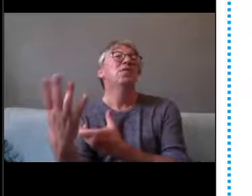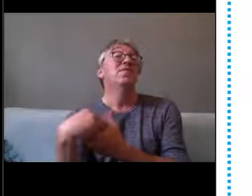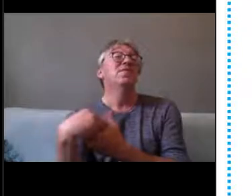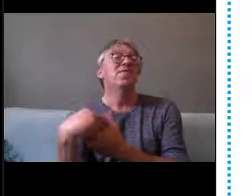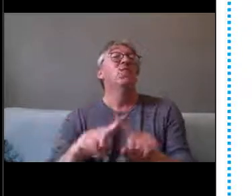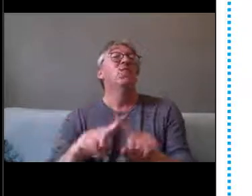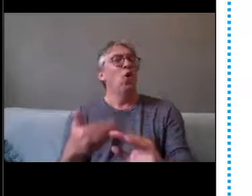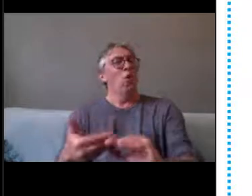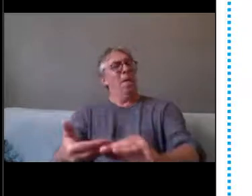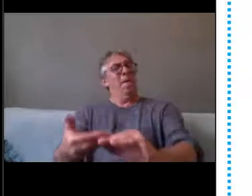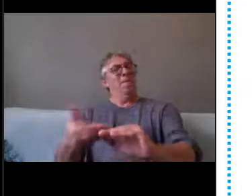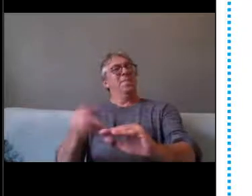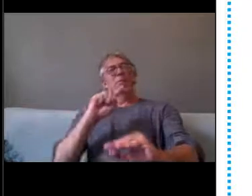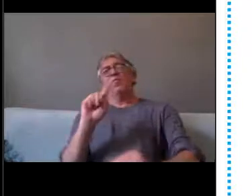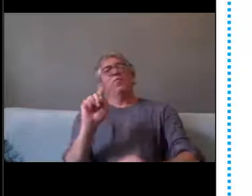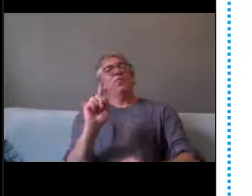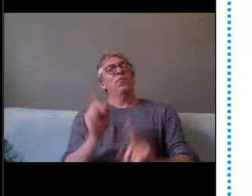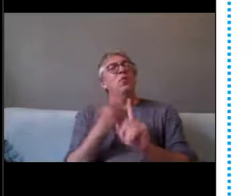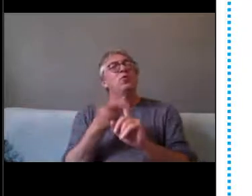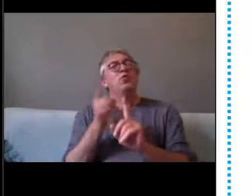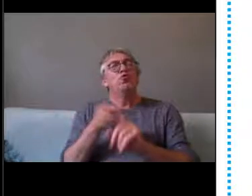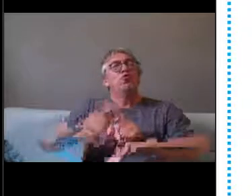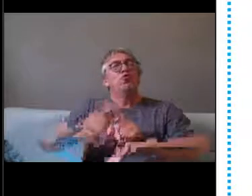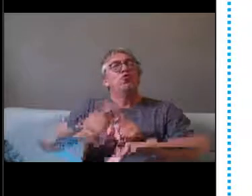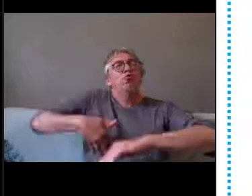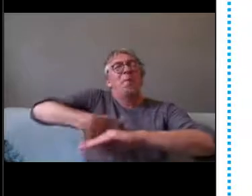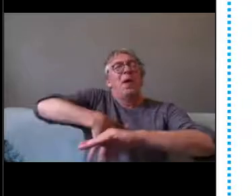about who is Bezev and what we are doing.